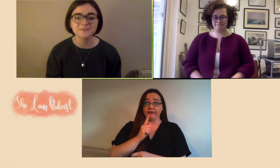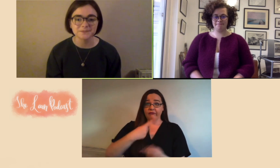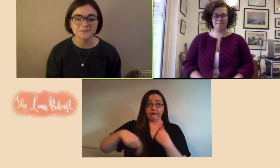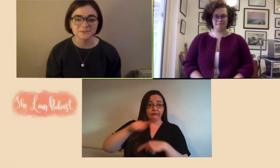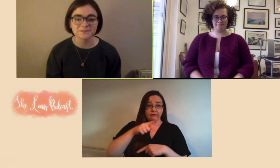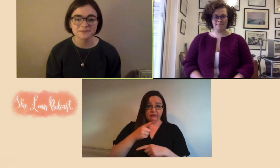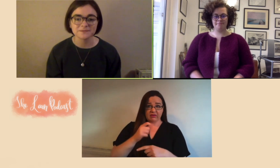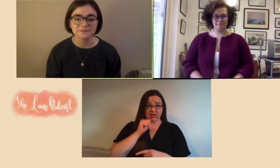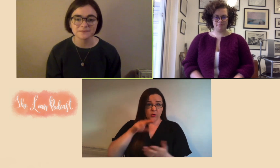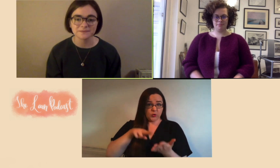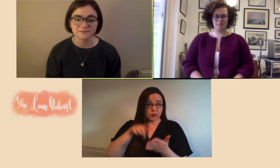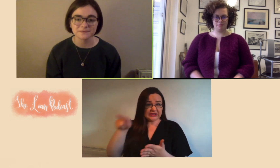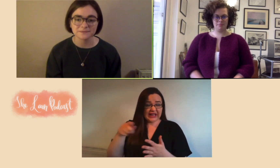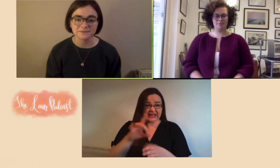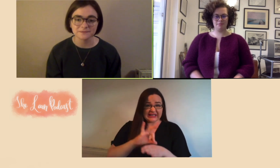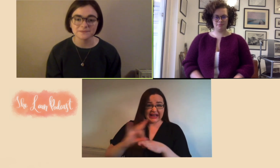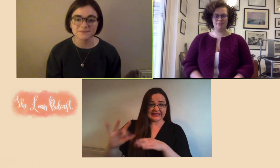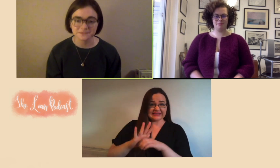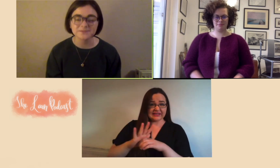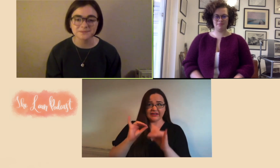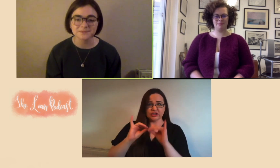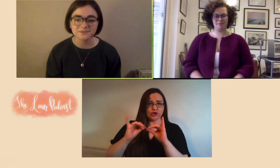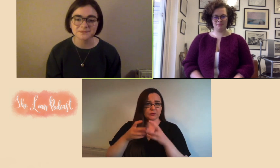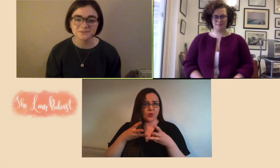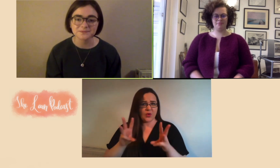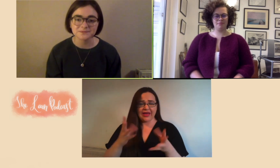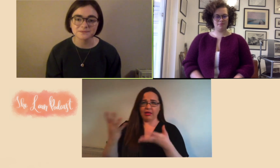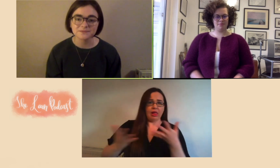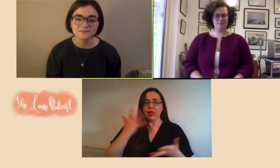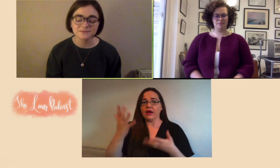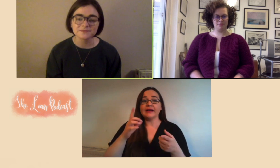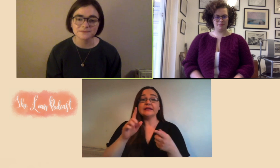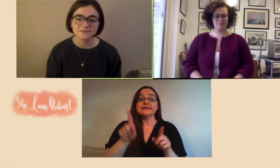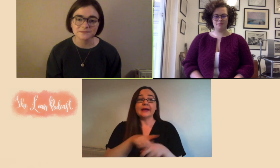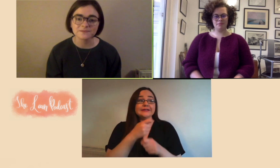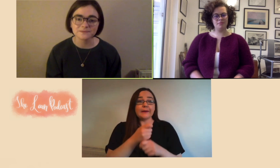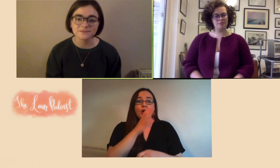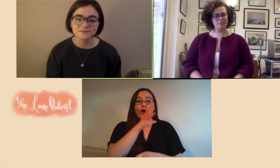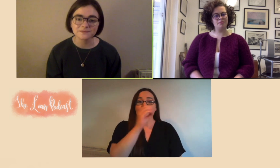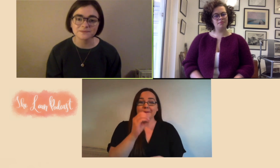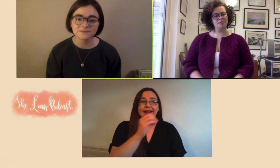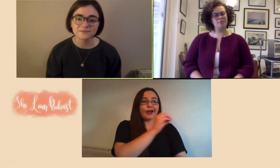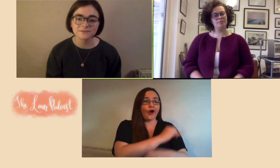And as well as deaf people hadn't used that type of interpreting before.